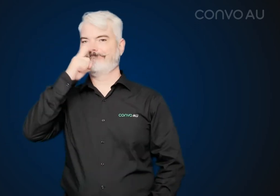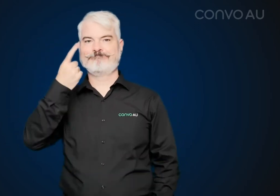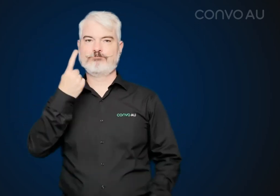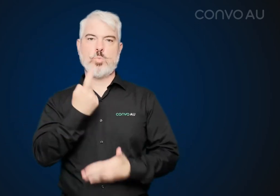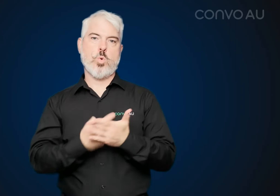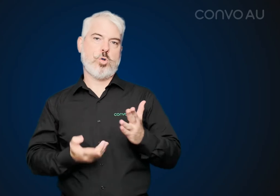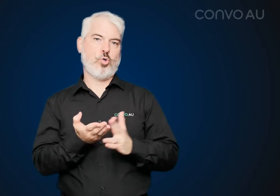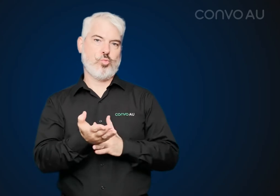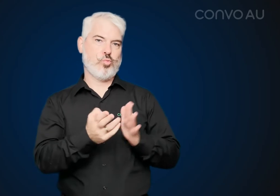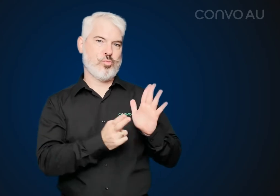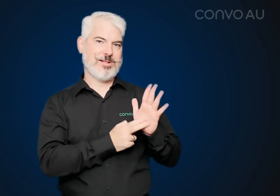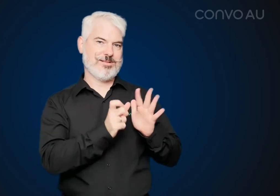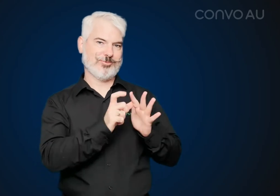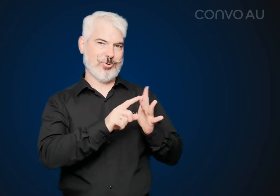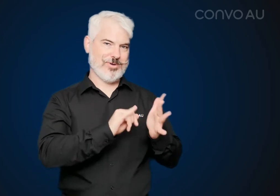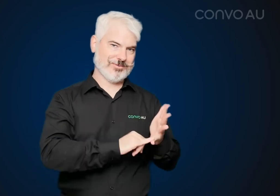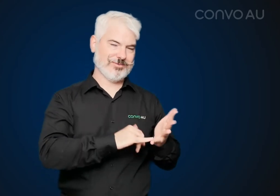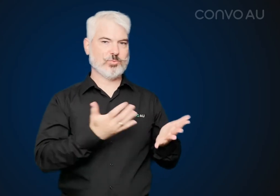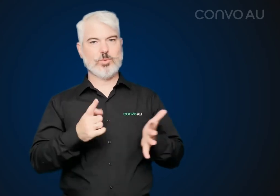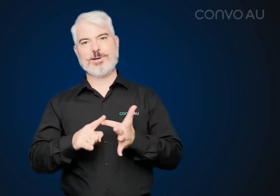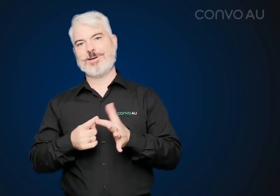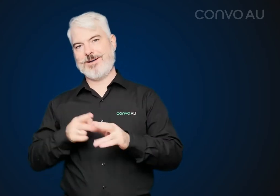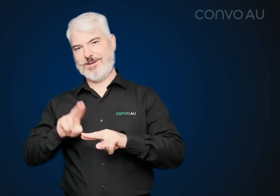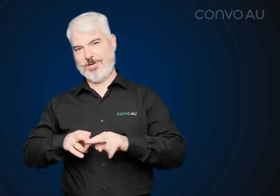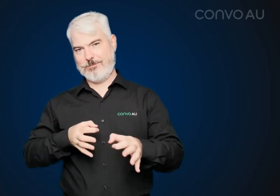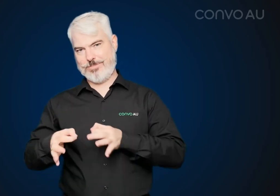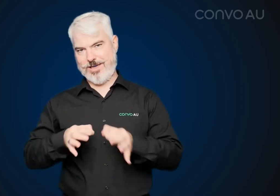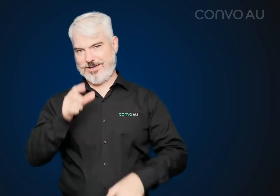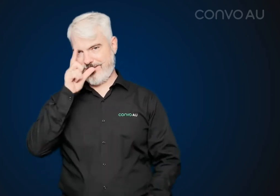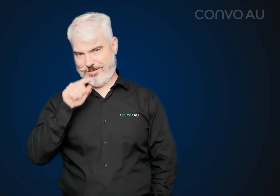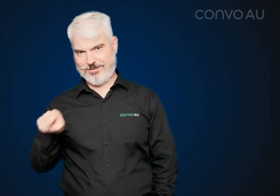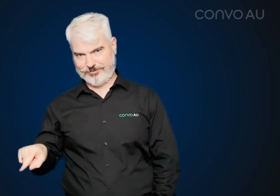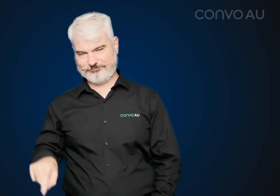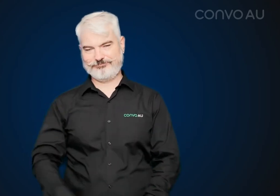you will need to choose either a NDIS or EAF plan.